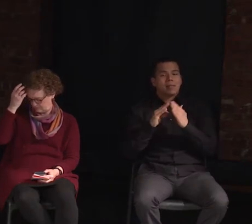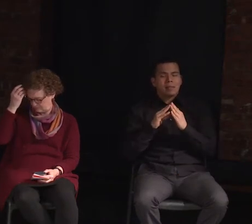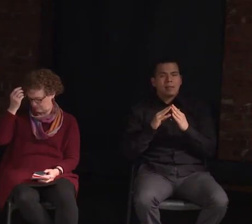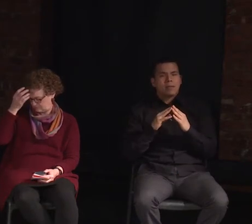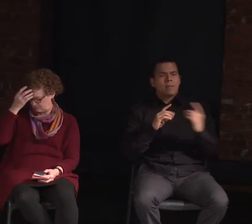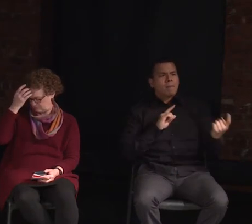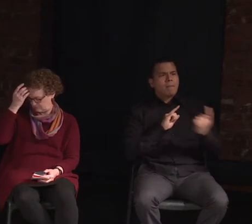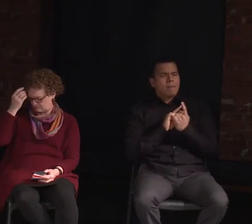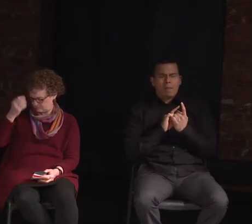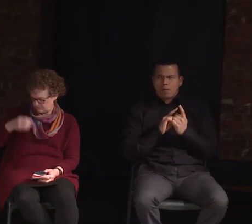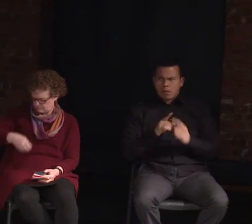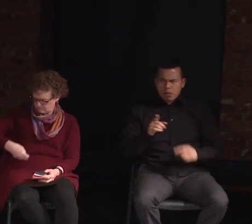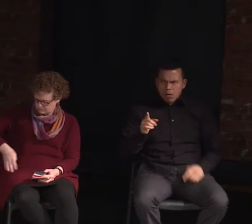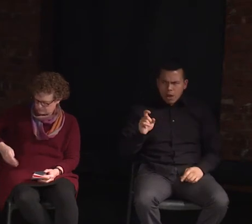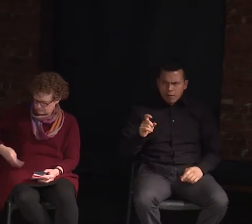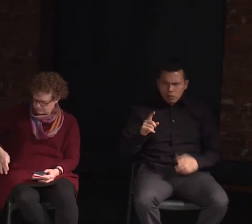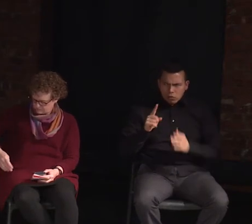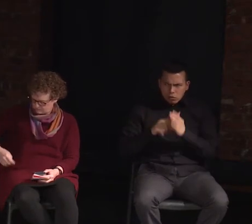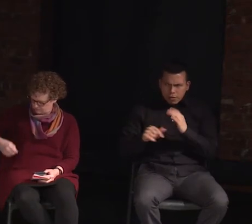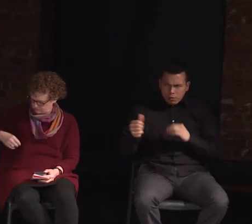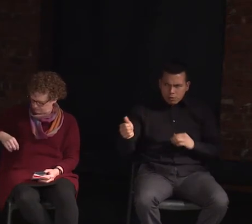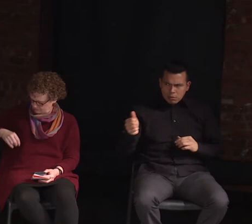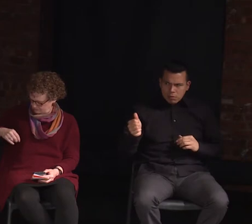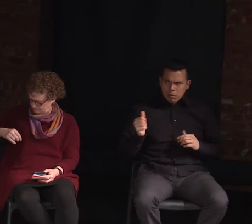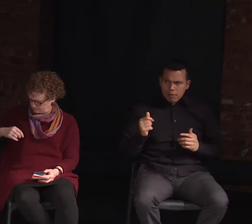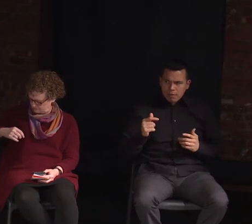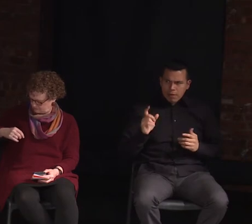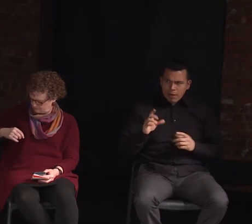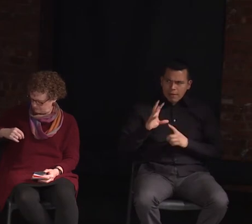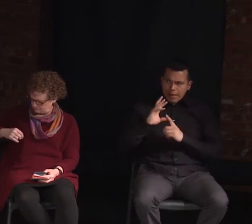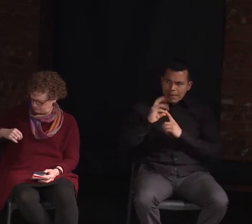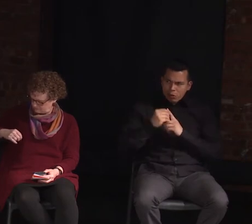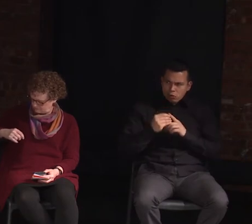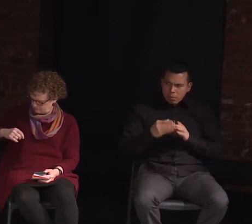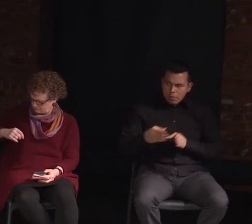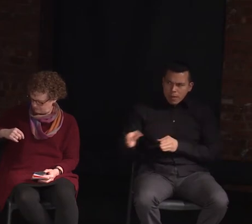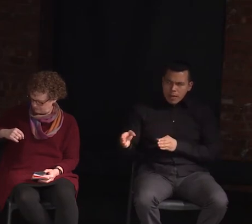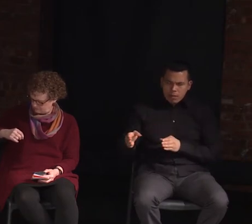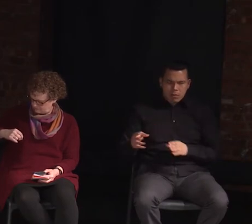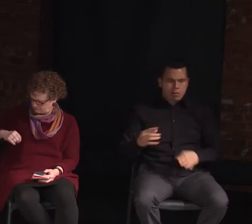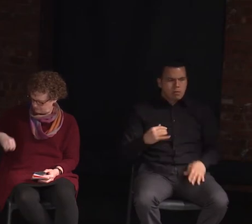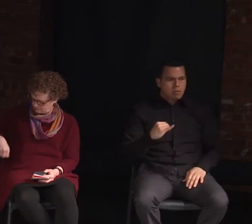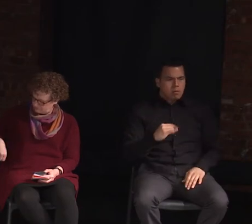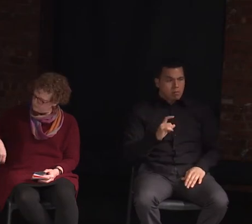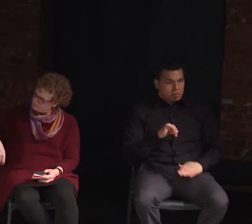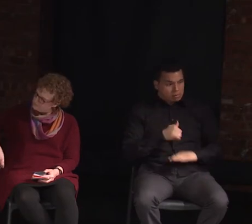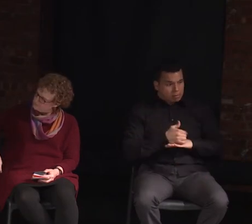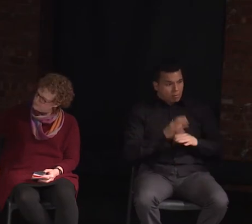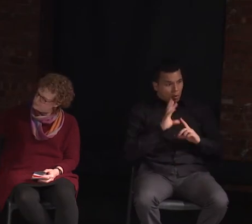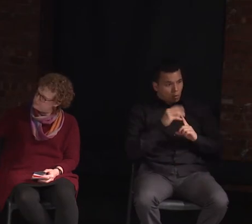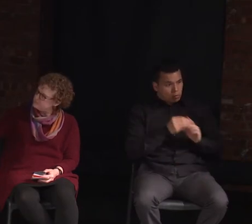in the mirror more closely and you have to do a cultural plan." We did eventually agree to do this.